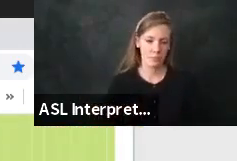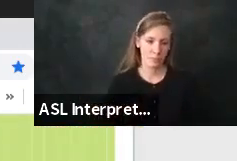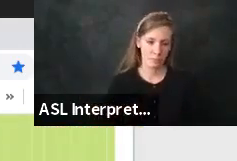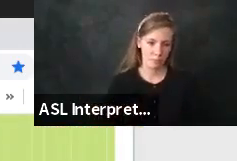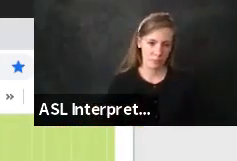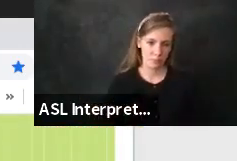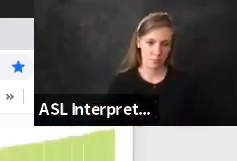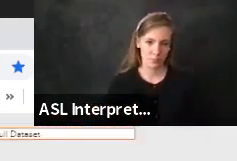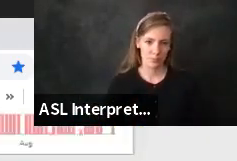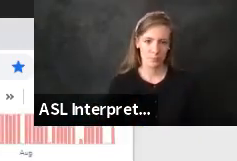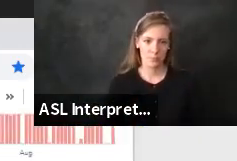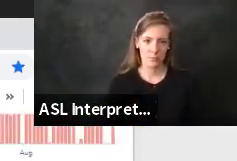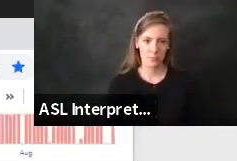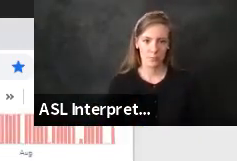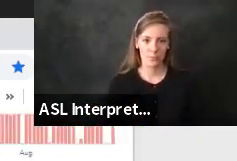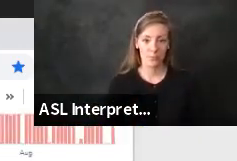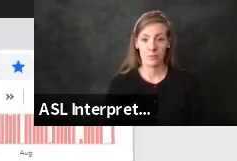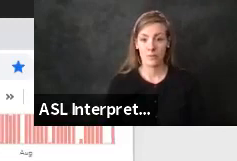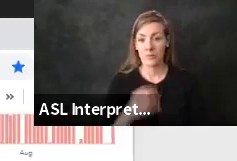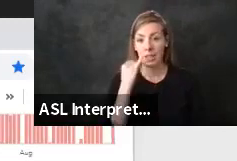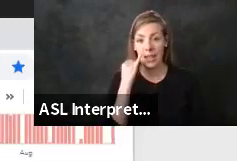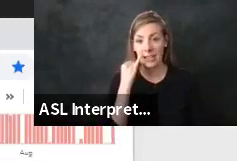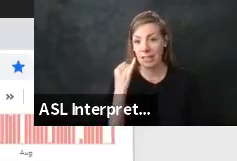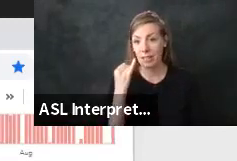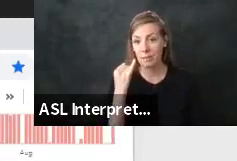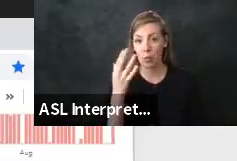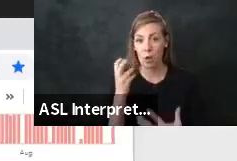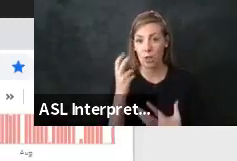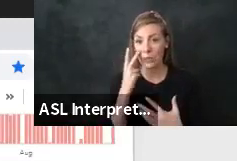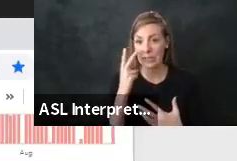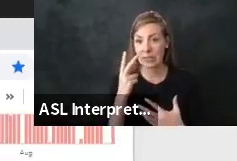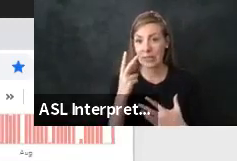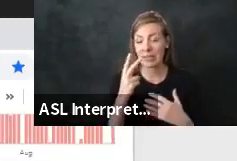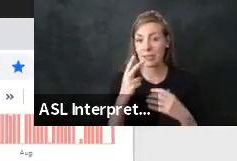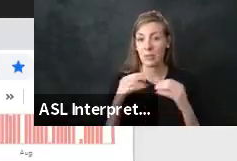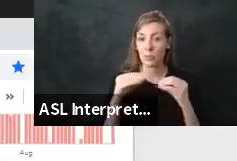And if you wish to see for any of these charts, if you wish to see the full data